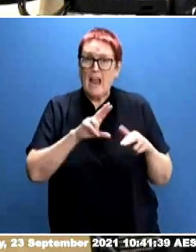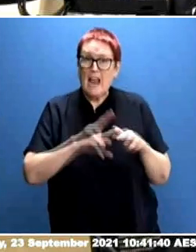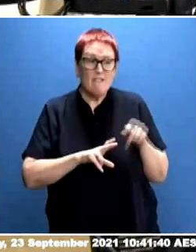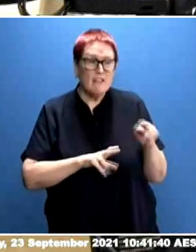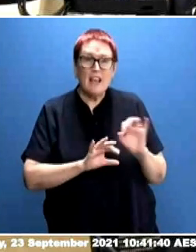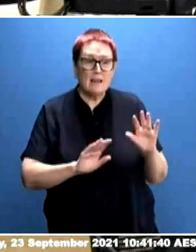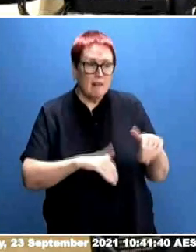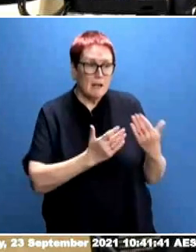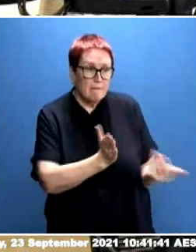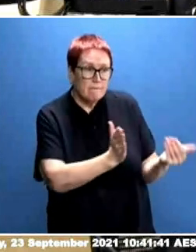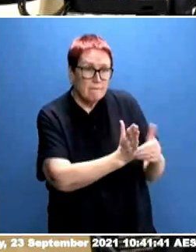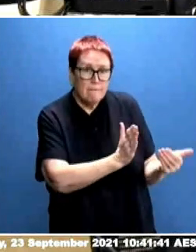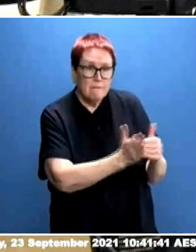there's likely to be a repeat?